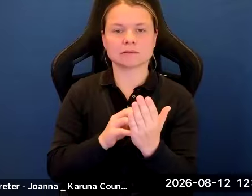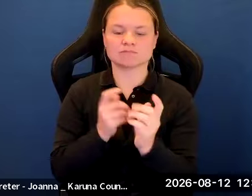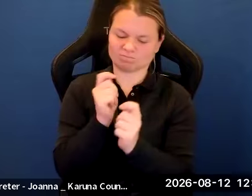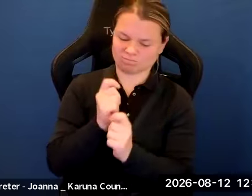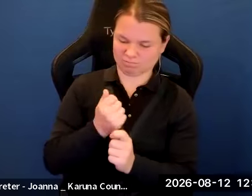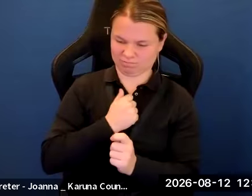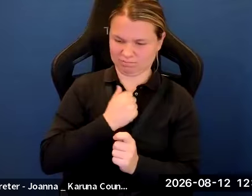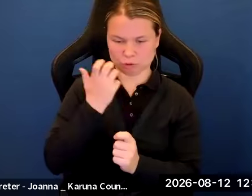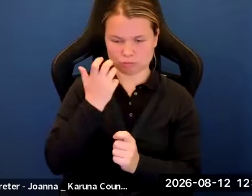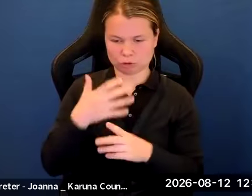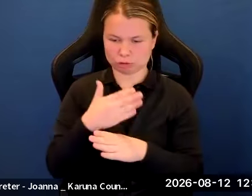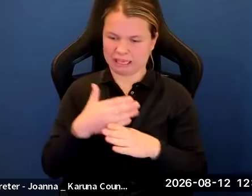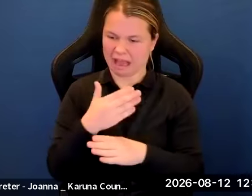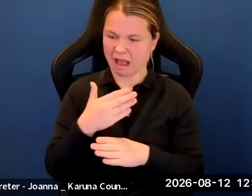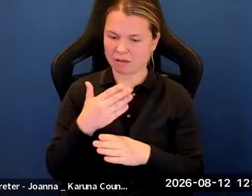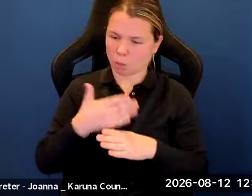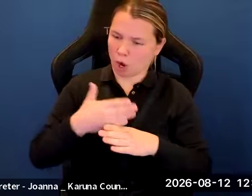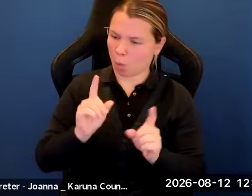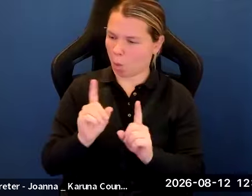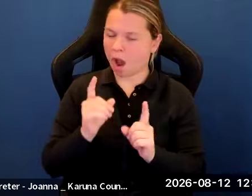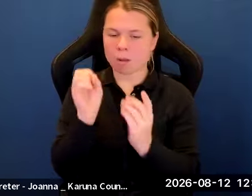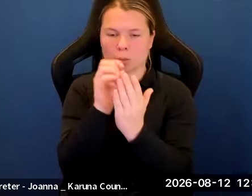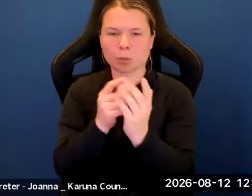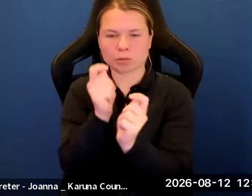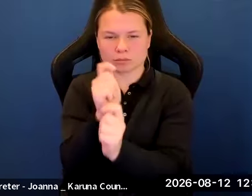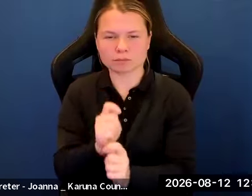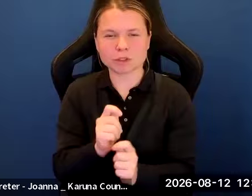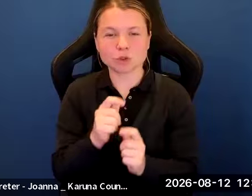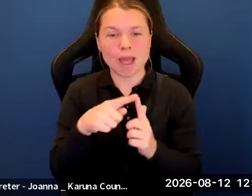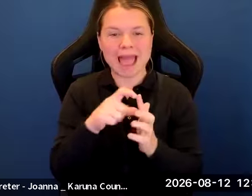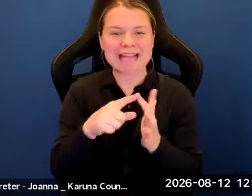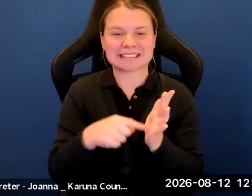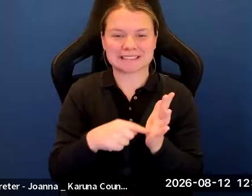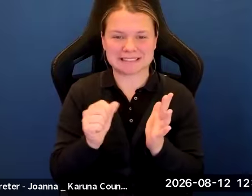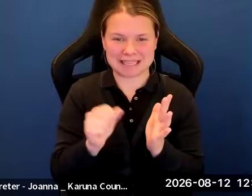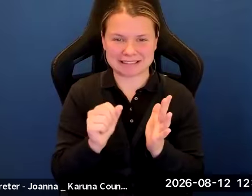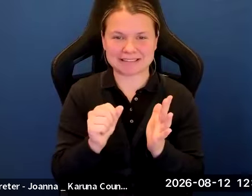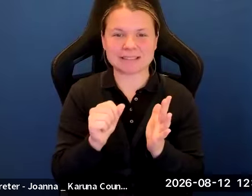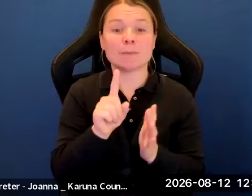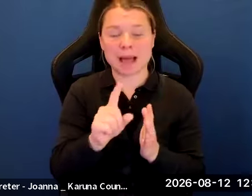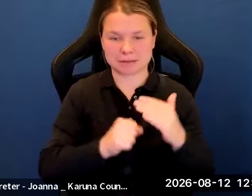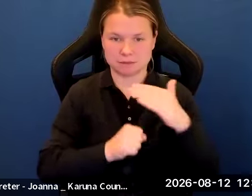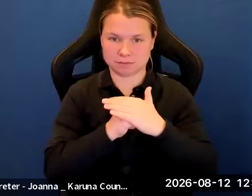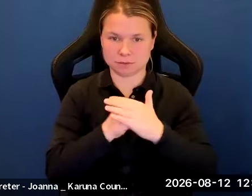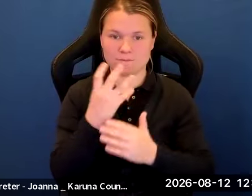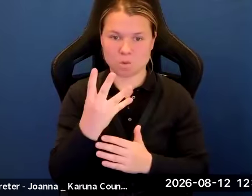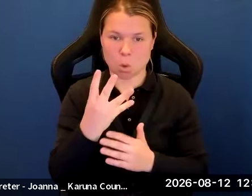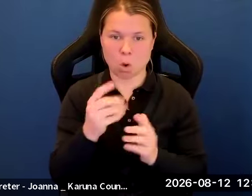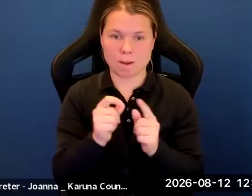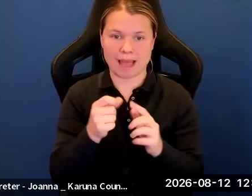to support and fit you better and your career better. So please feel